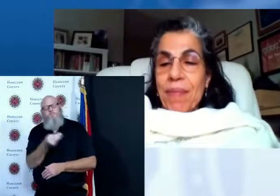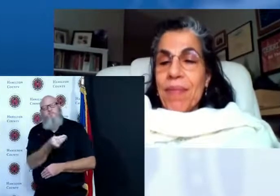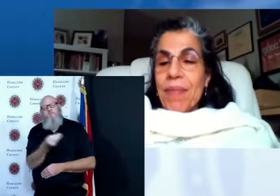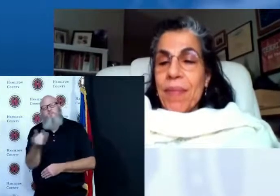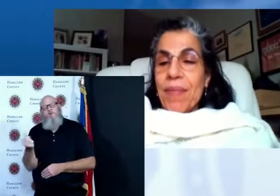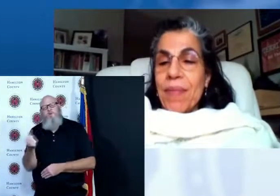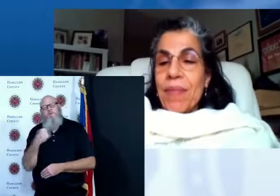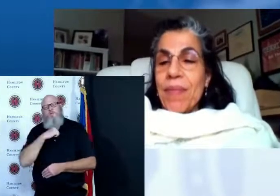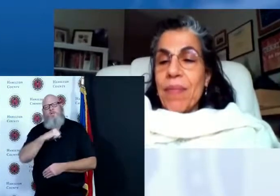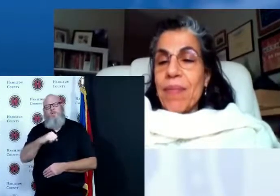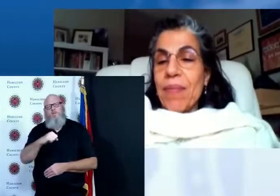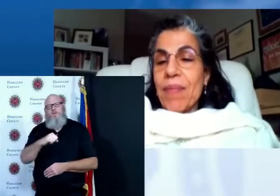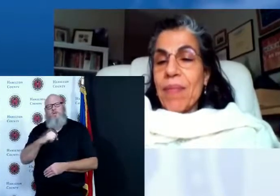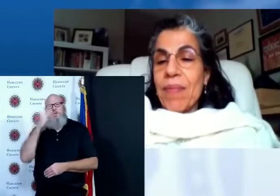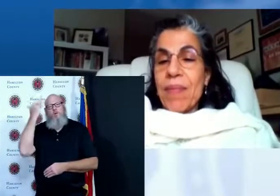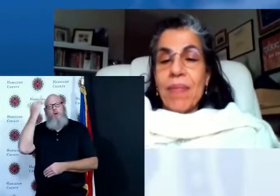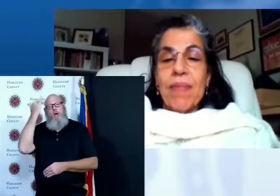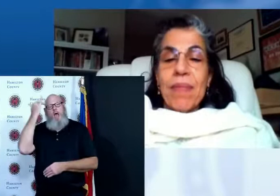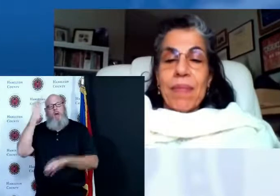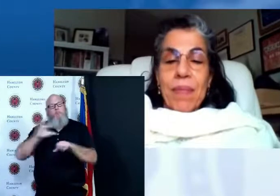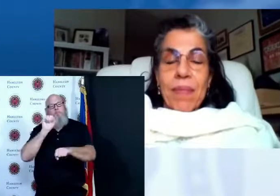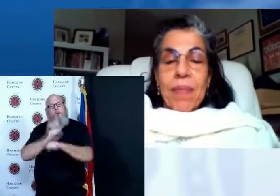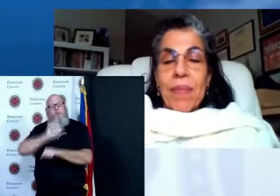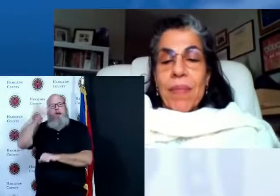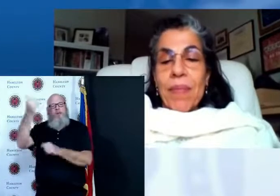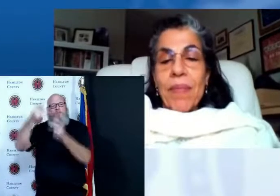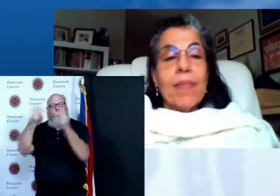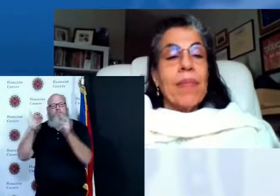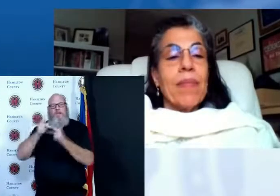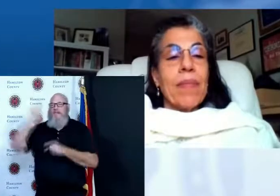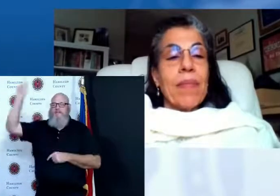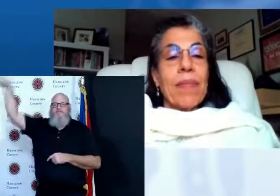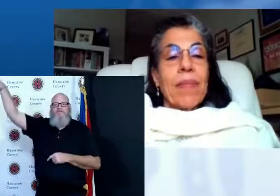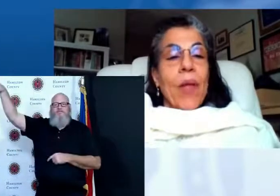had a few people cancel appointments because they found a sooner appointment that they accepted so